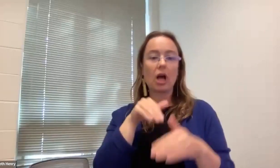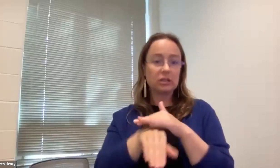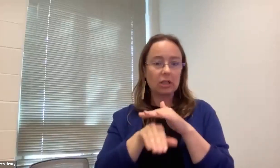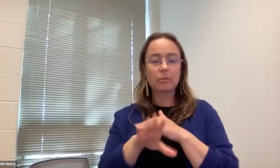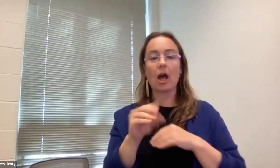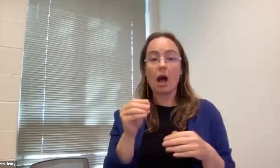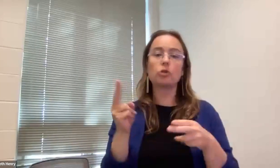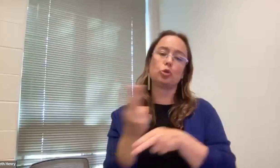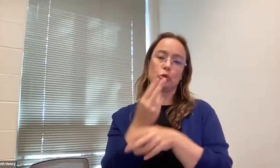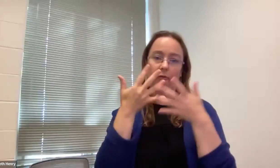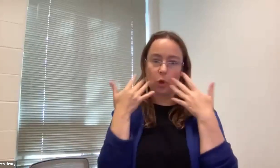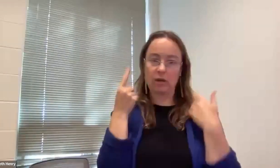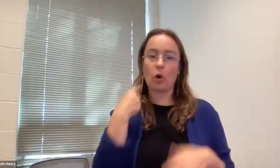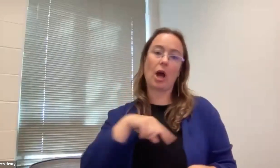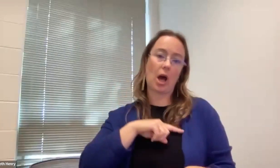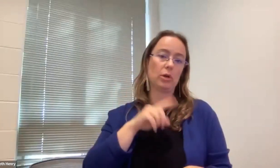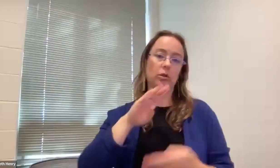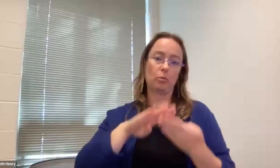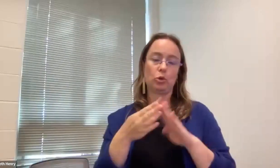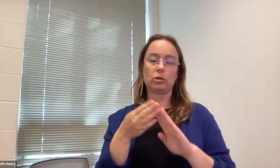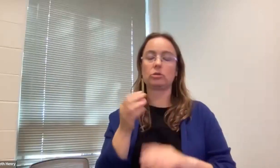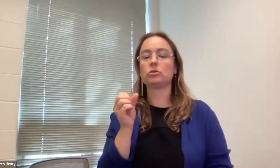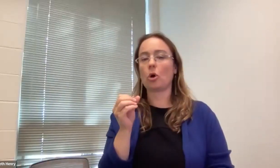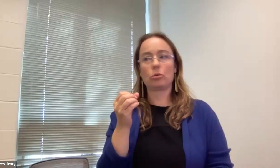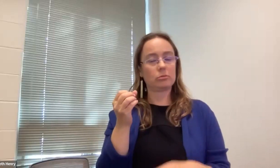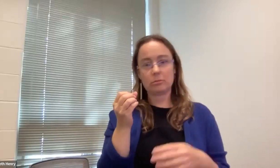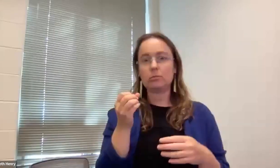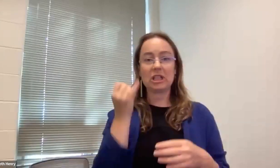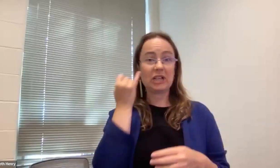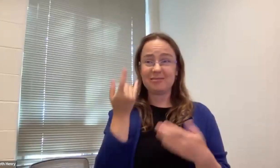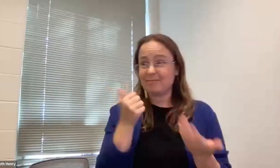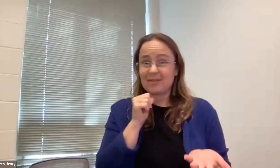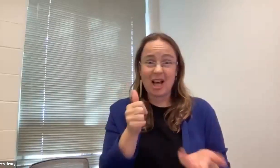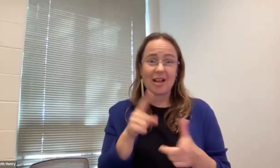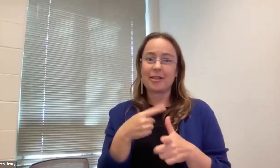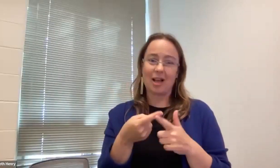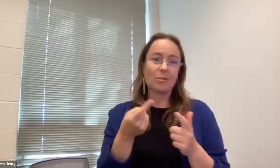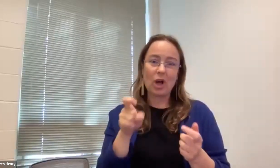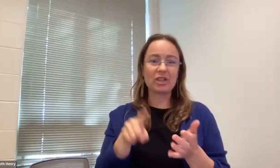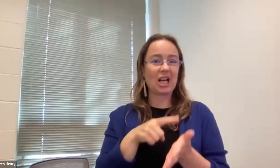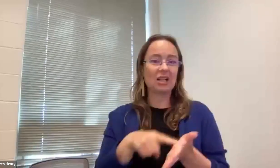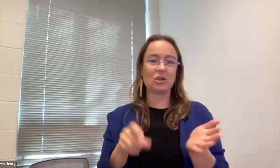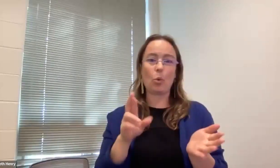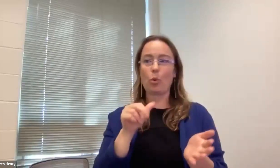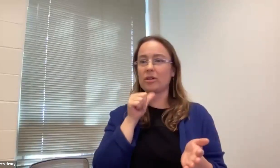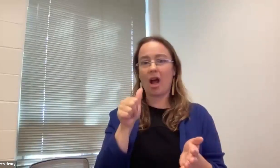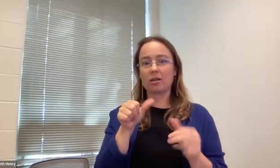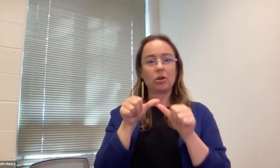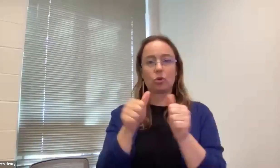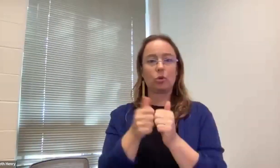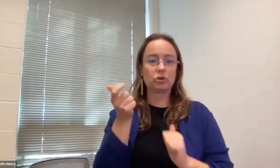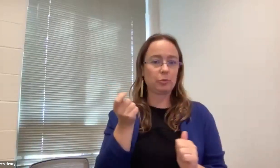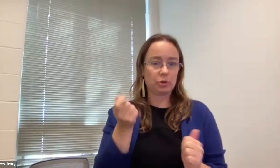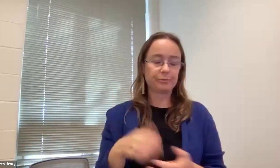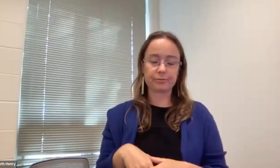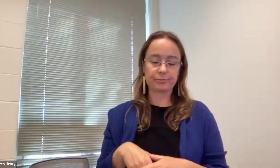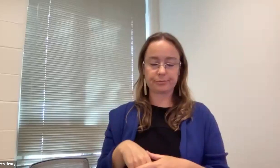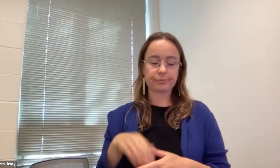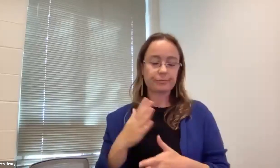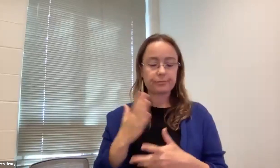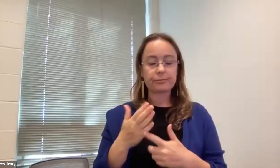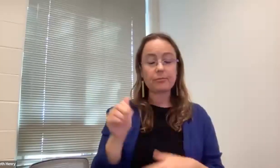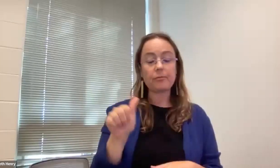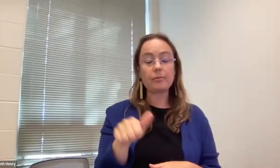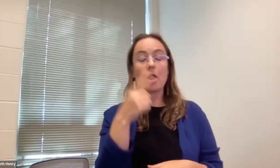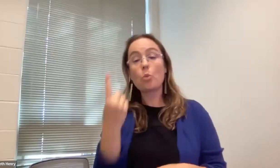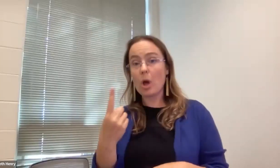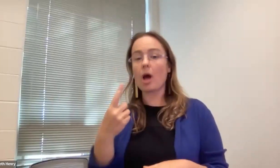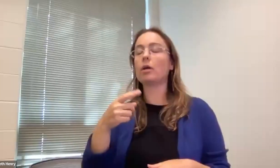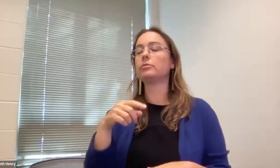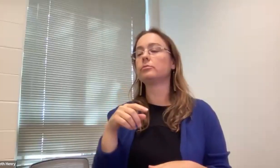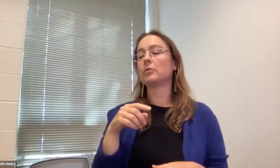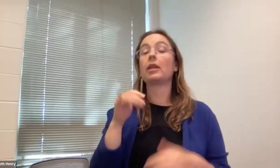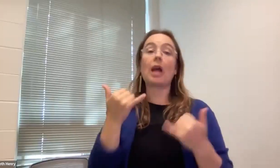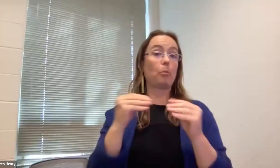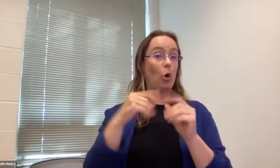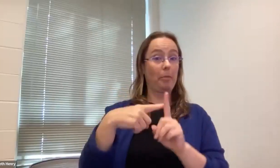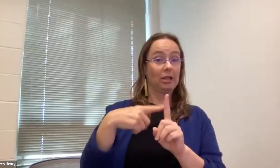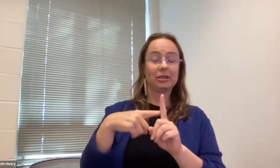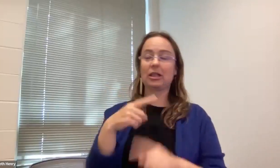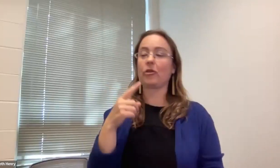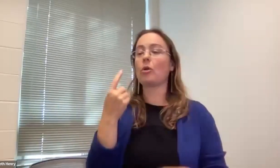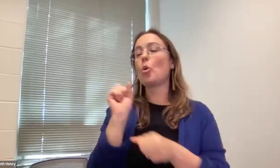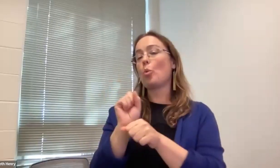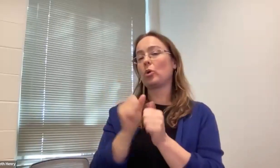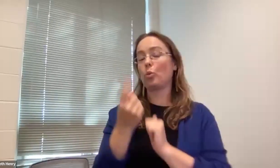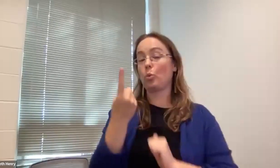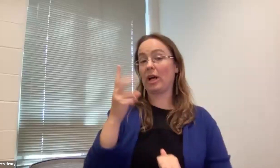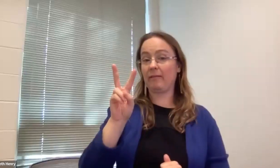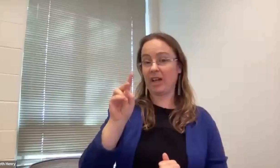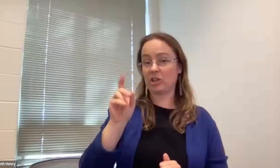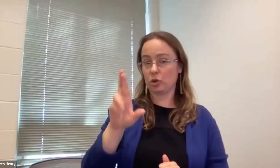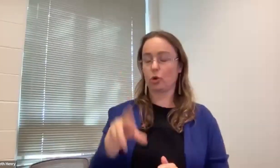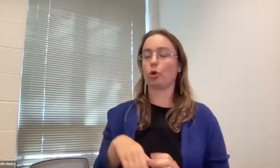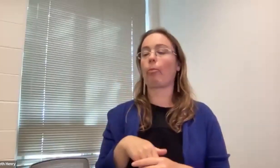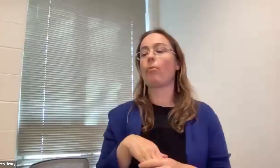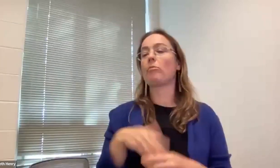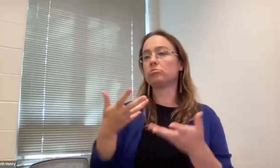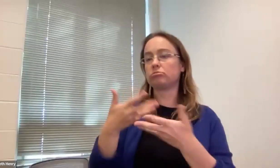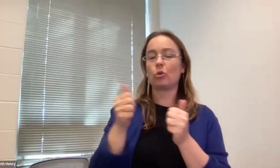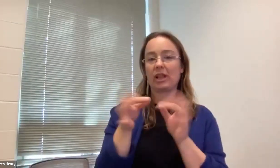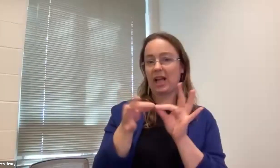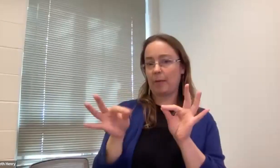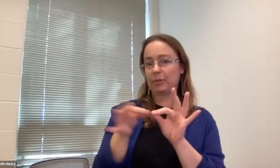Gustavo Navarrete (he/him/él): so it isn't important for us to check all this level, set accessibility and ensure that they're friendly and accessible to our community. If they're not, we are not able to sign up subscriptions with different vendors that are not able to adjust another story, and which was more of a positive story. I was working with one vendor